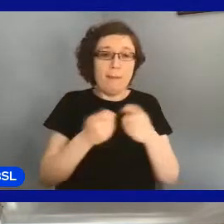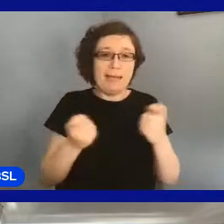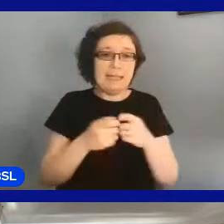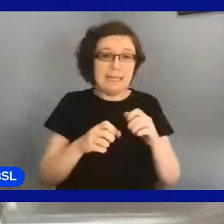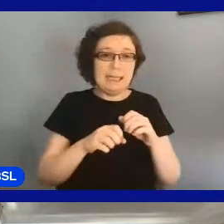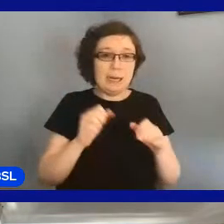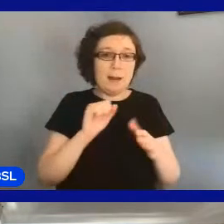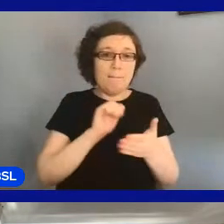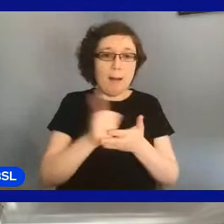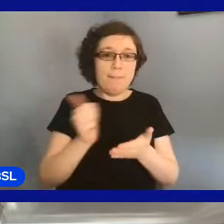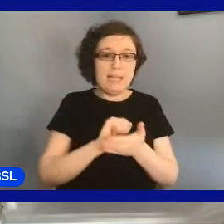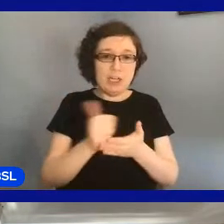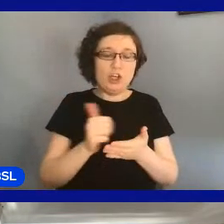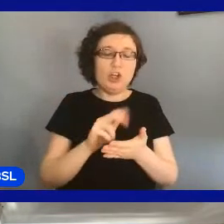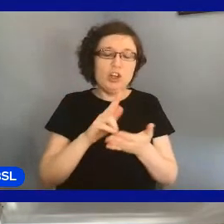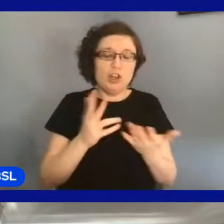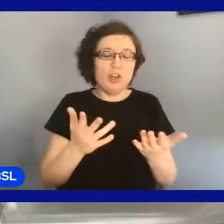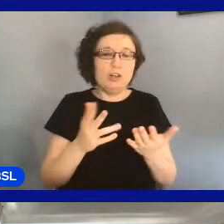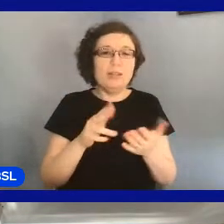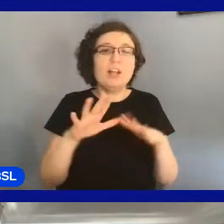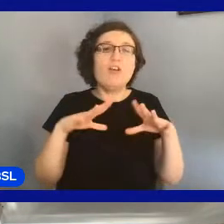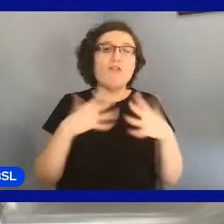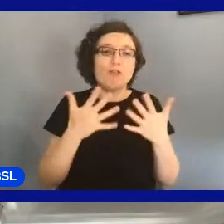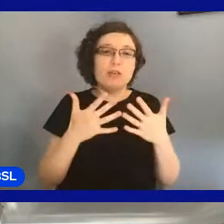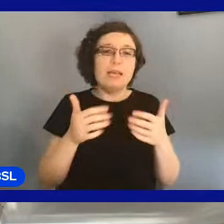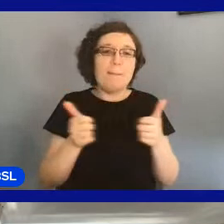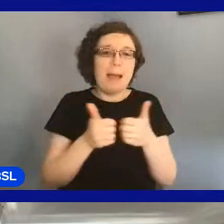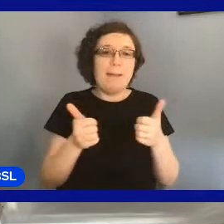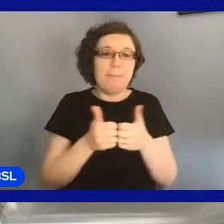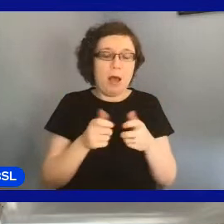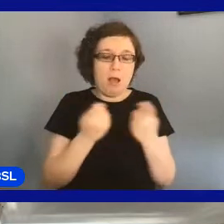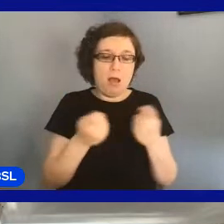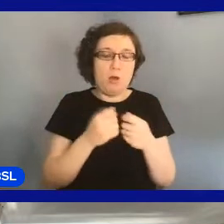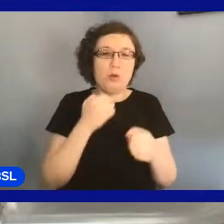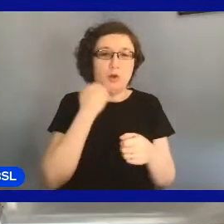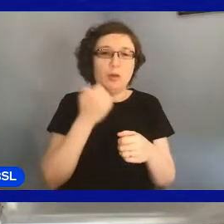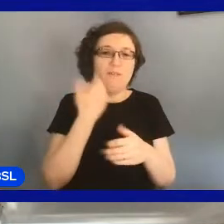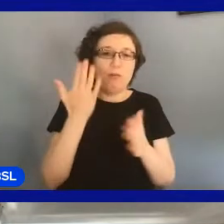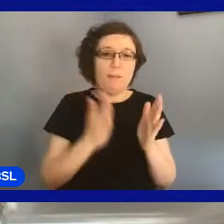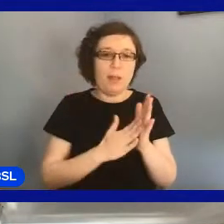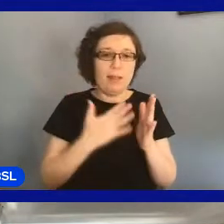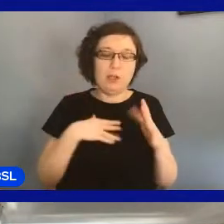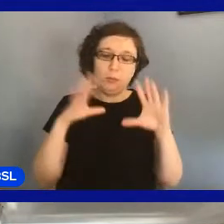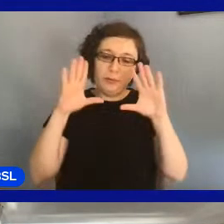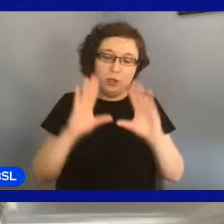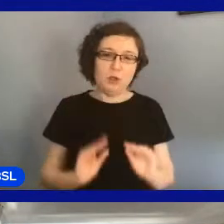stop the print publication of the magazine. We usually have a free paper magazine we do